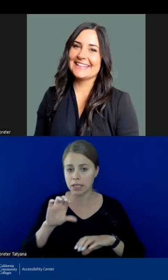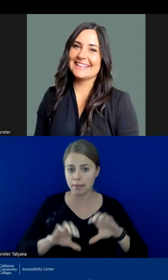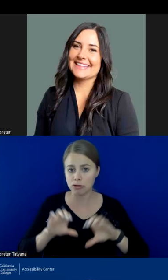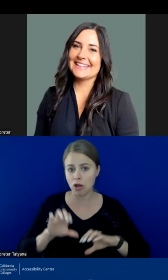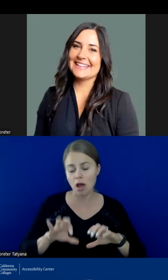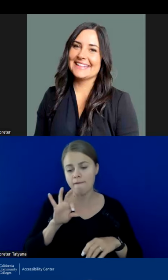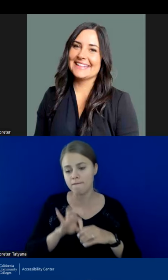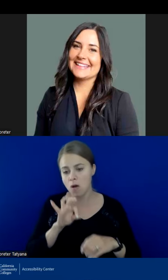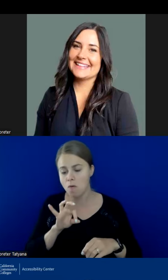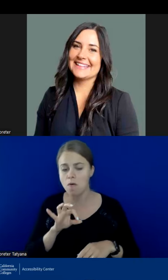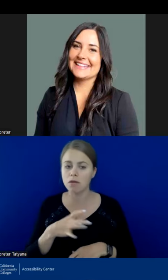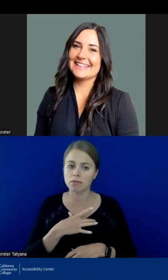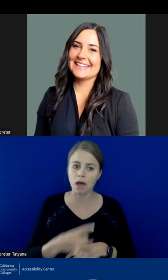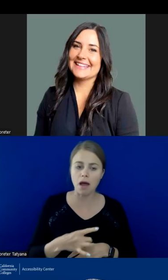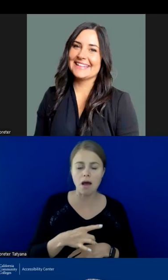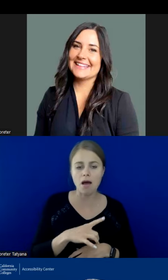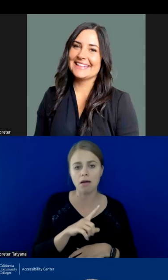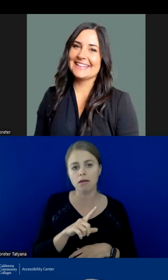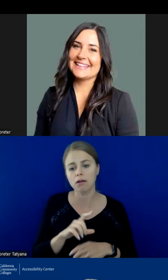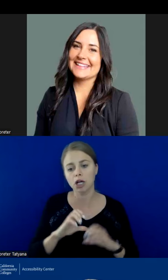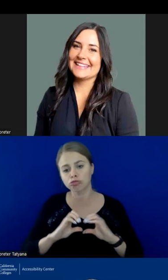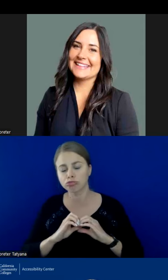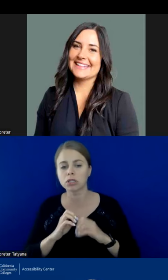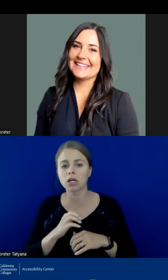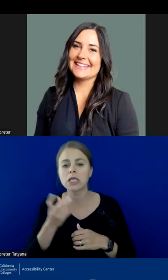put a like, so we'll see how many findings in here.